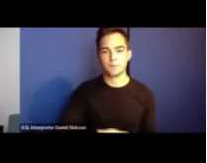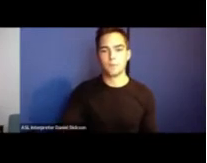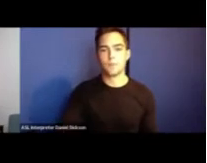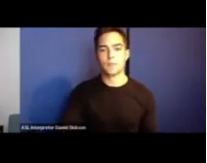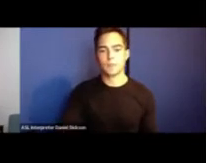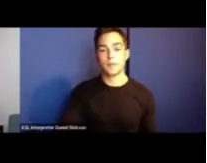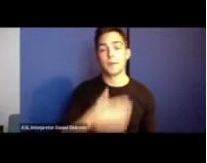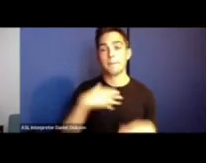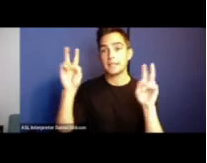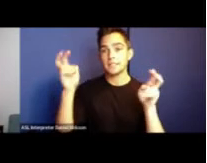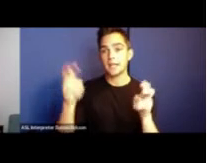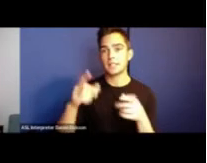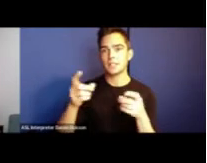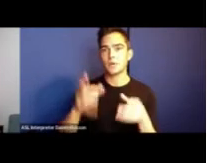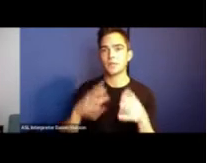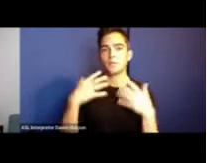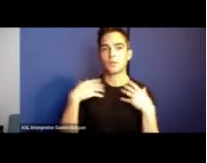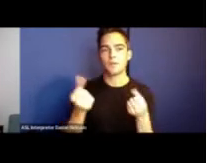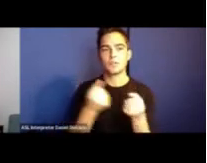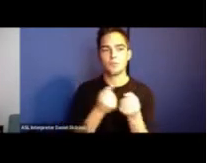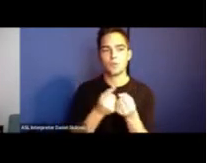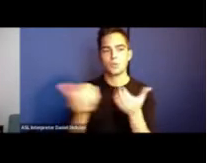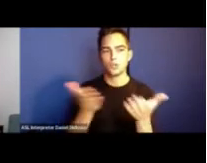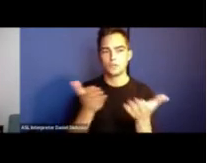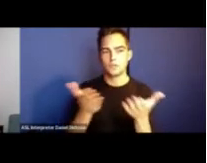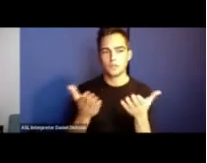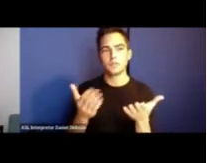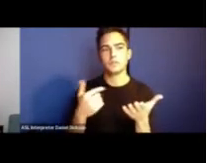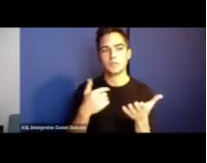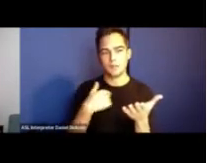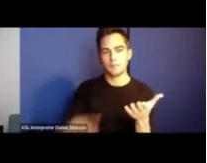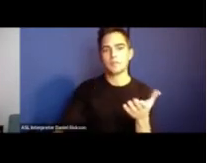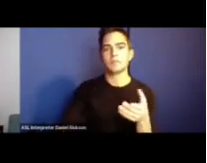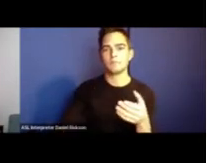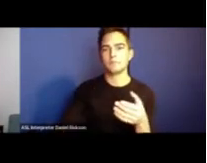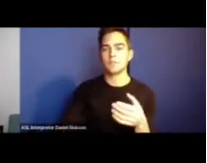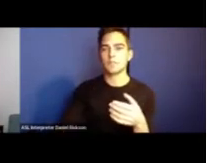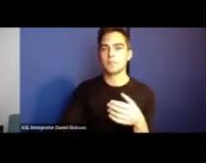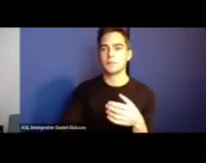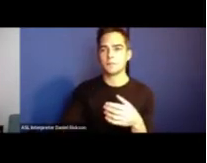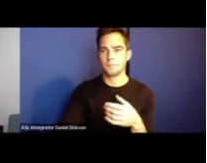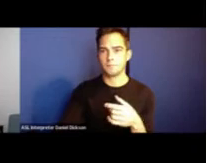title is director of recovery support services, and I have been with the Indiana Division of Mental Health and addiction